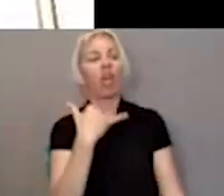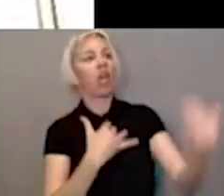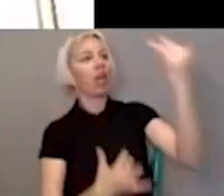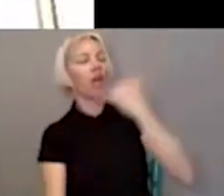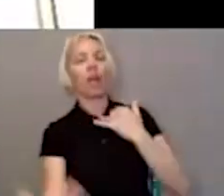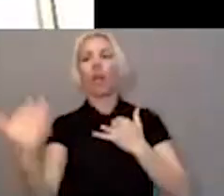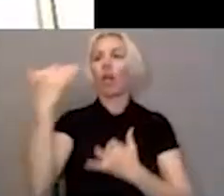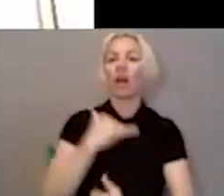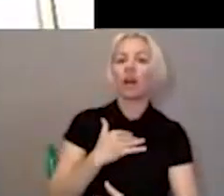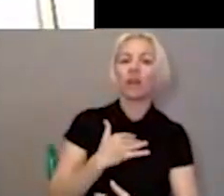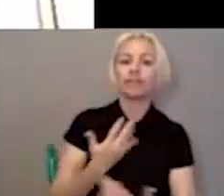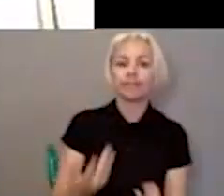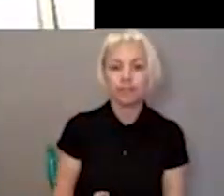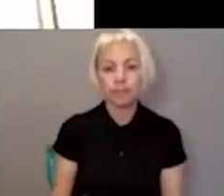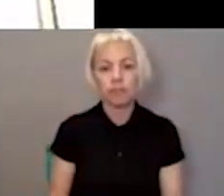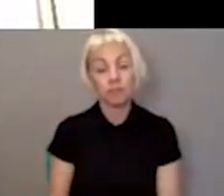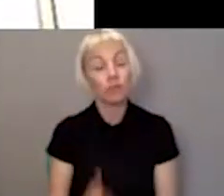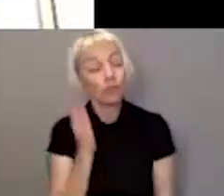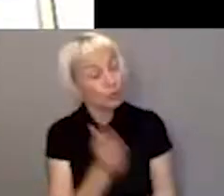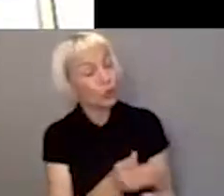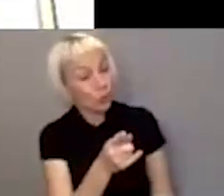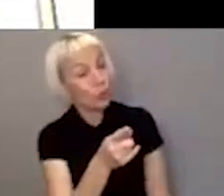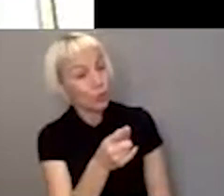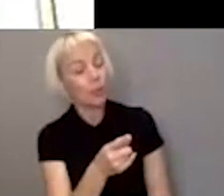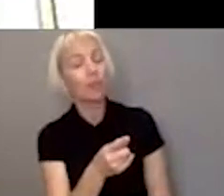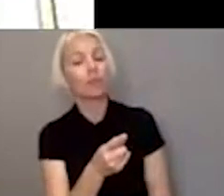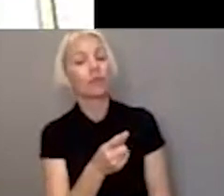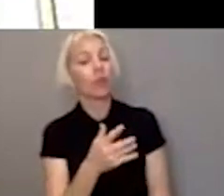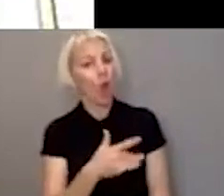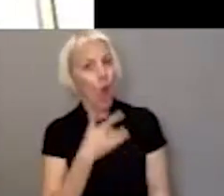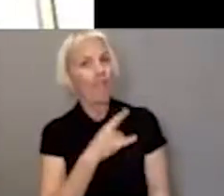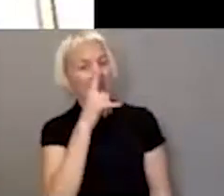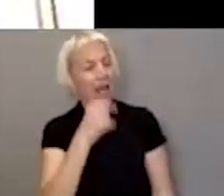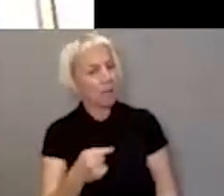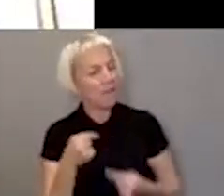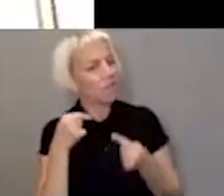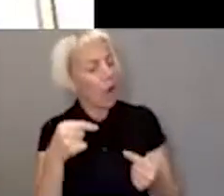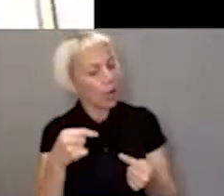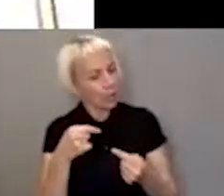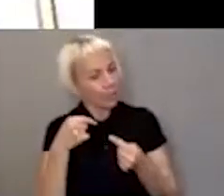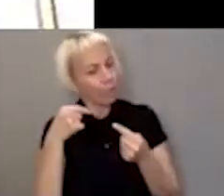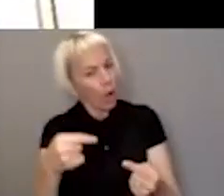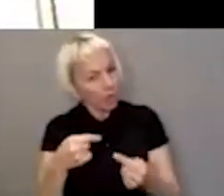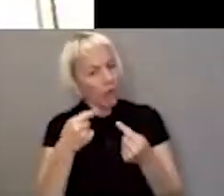for change, it can be difficult, it can be draining, but luckily, what drains me drives